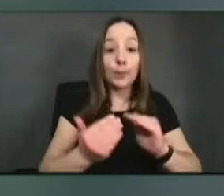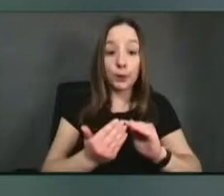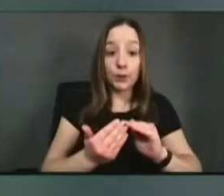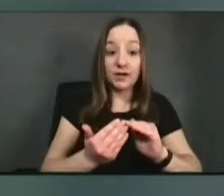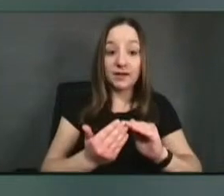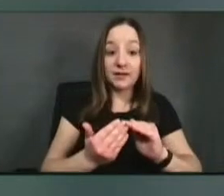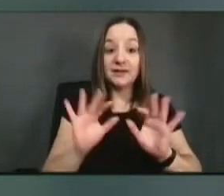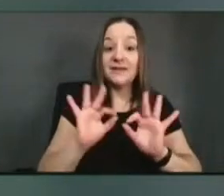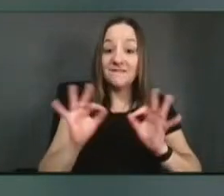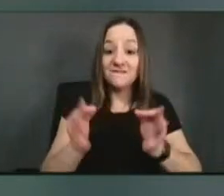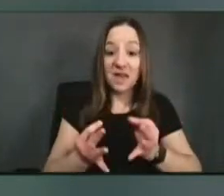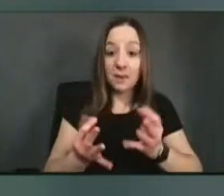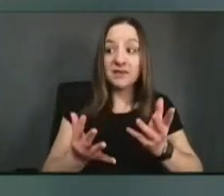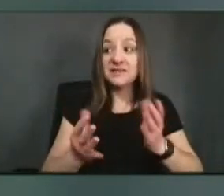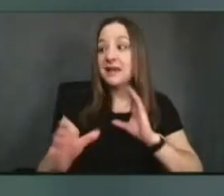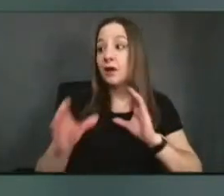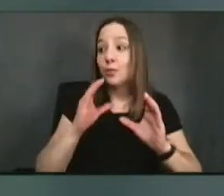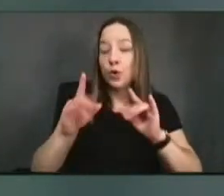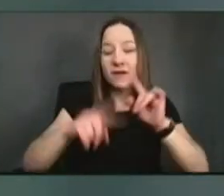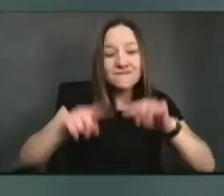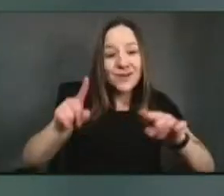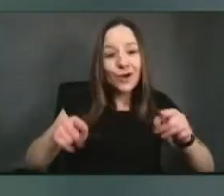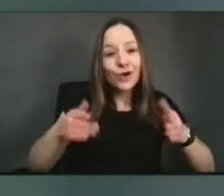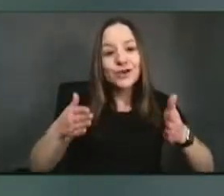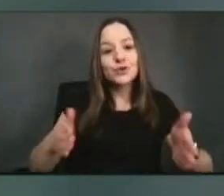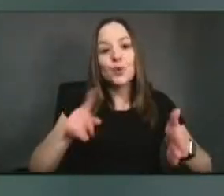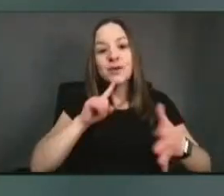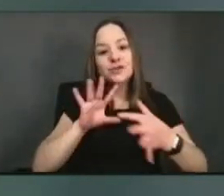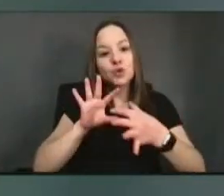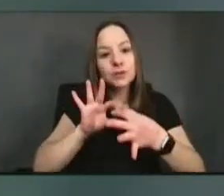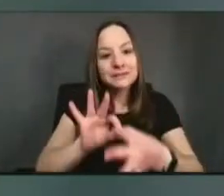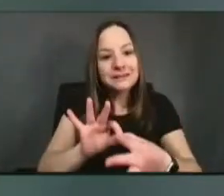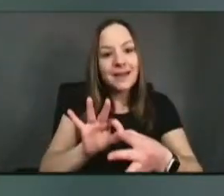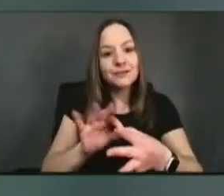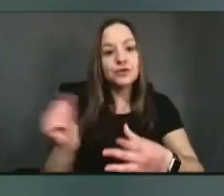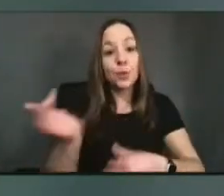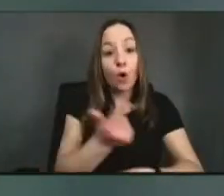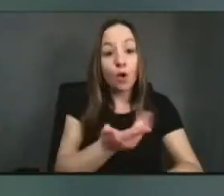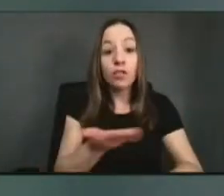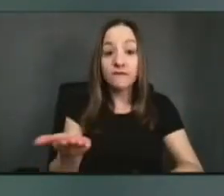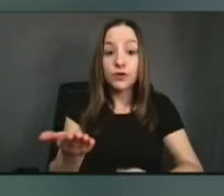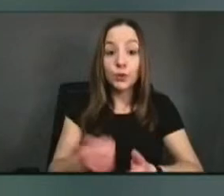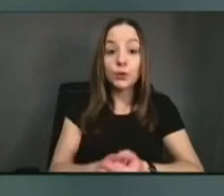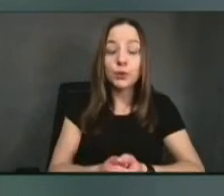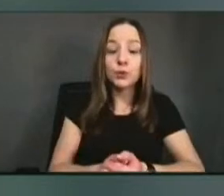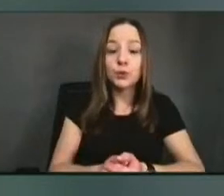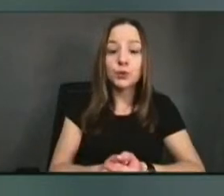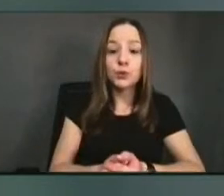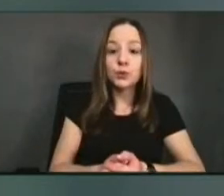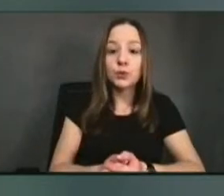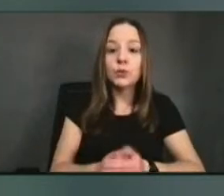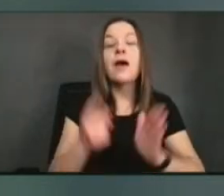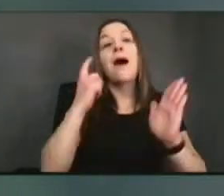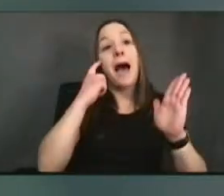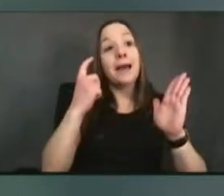That means all of our families and really communicating in the various ways that really makes